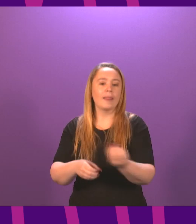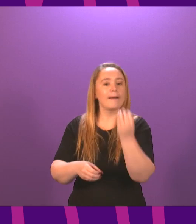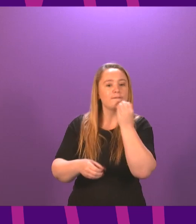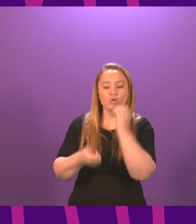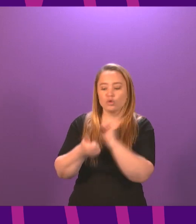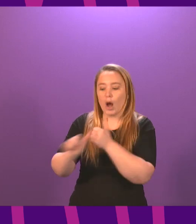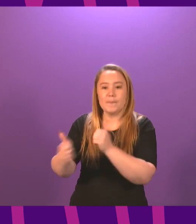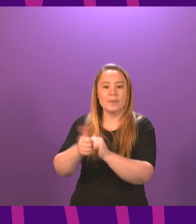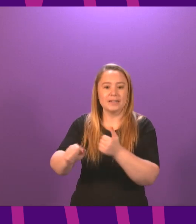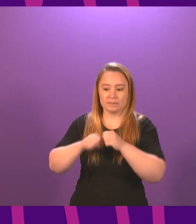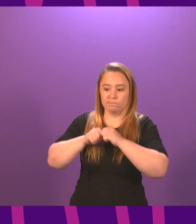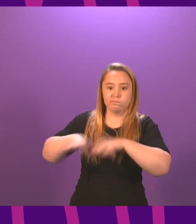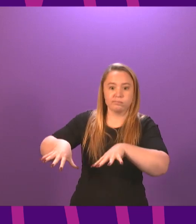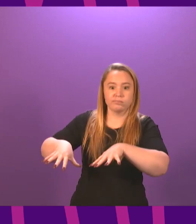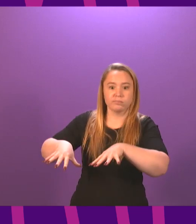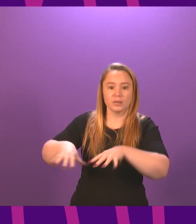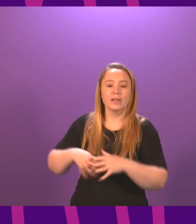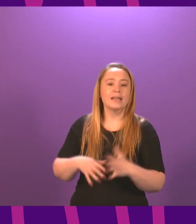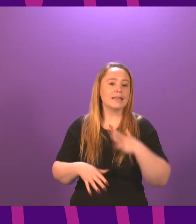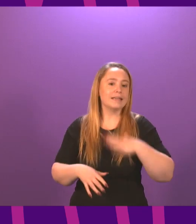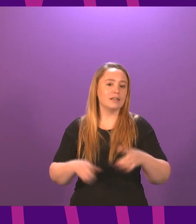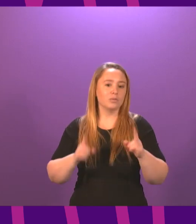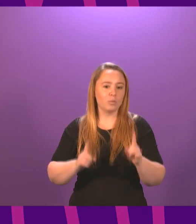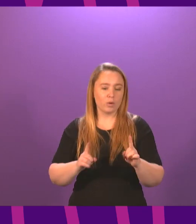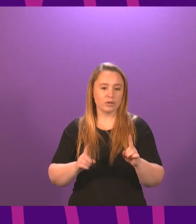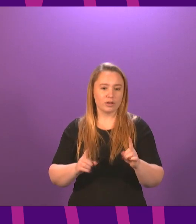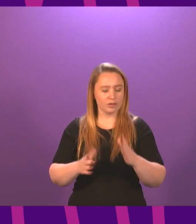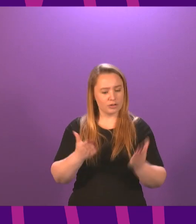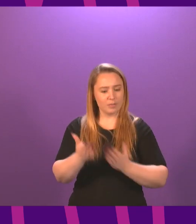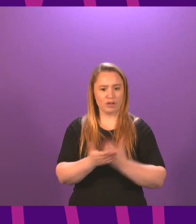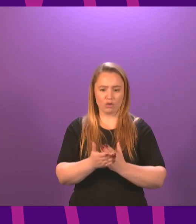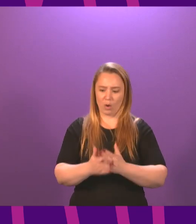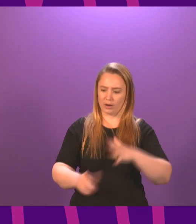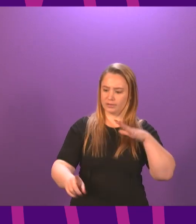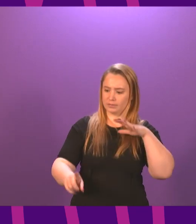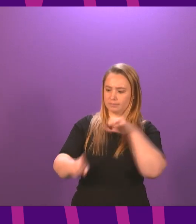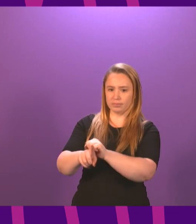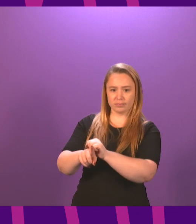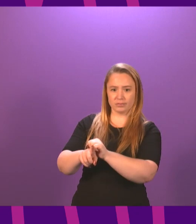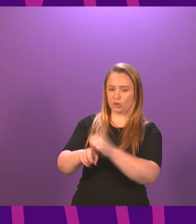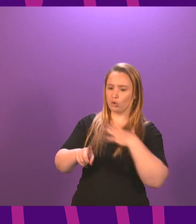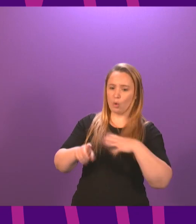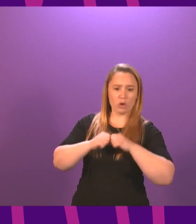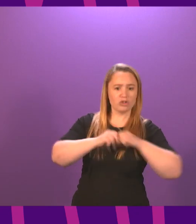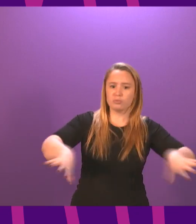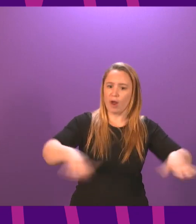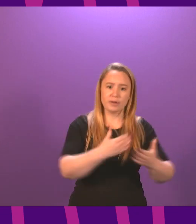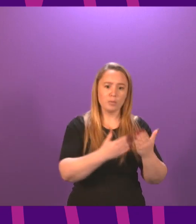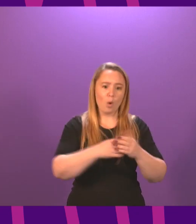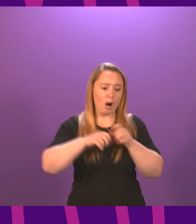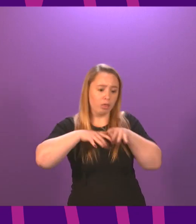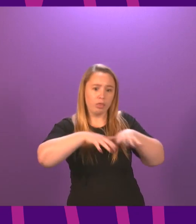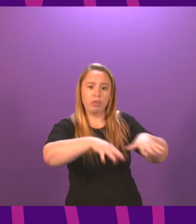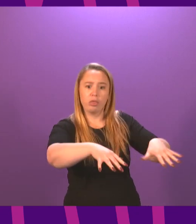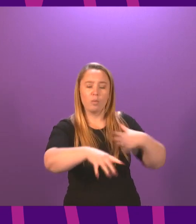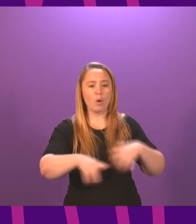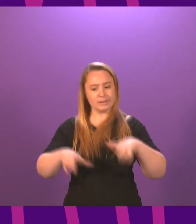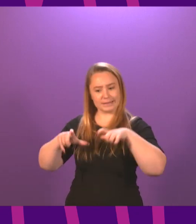talking about, such as those in food processing—can be contained and have not resulted in wider